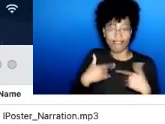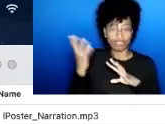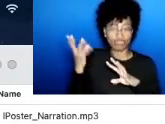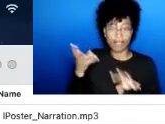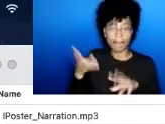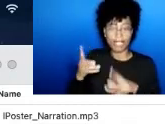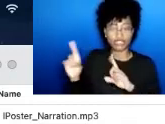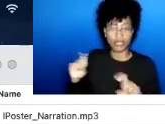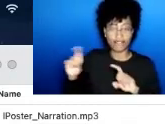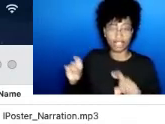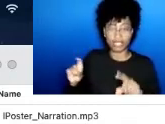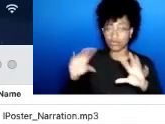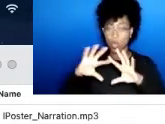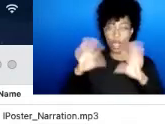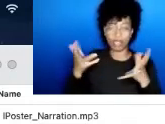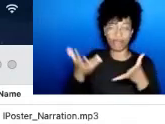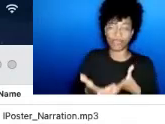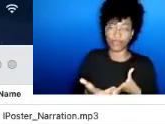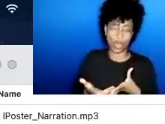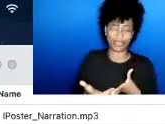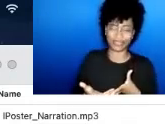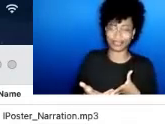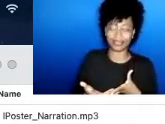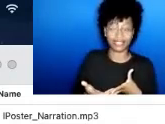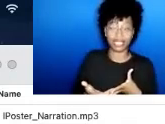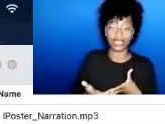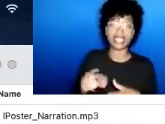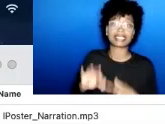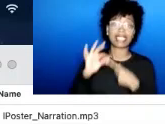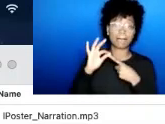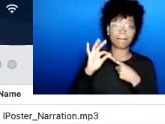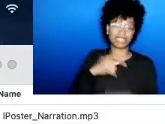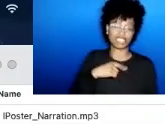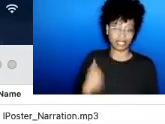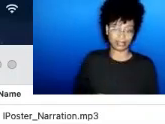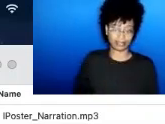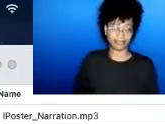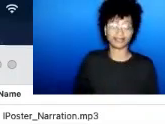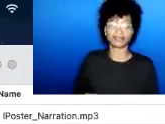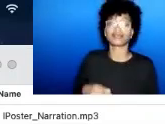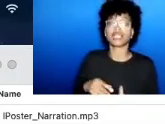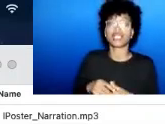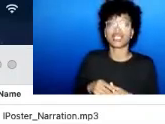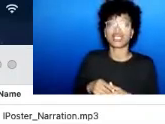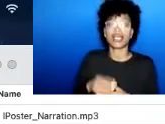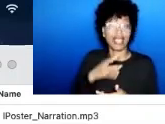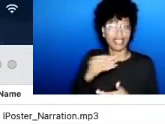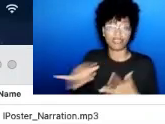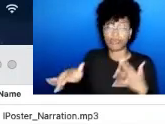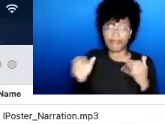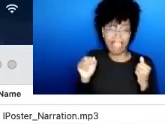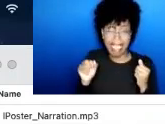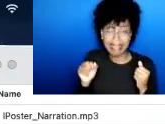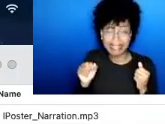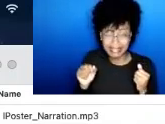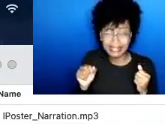everywhere in the world, other than China. 07:04:57 And they are superfast to load. They